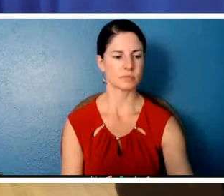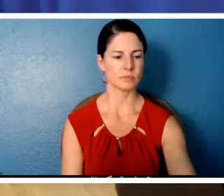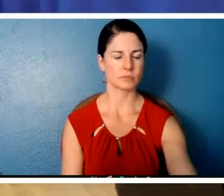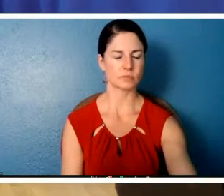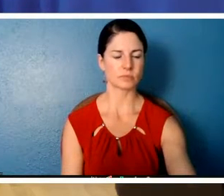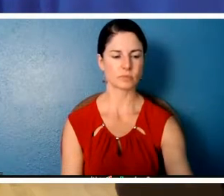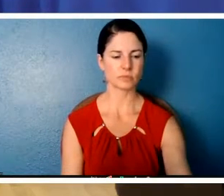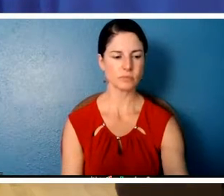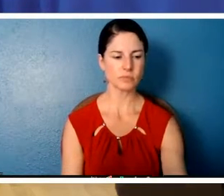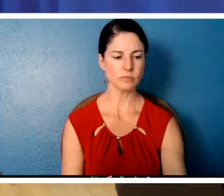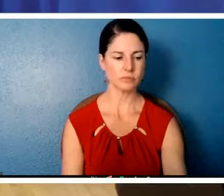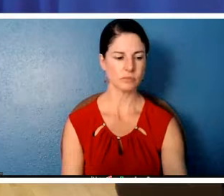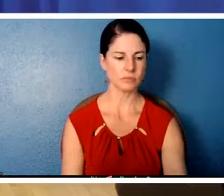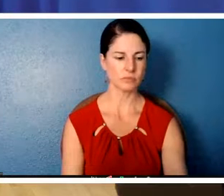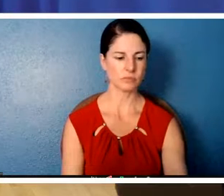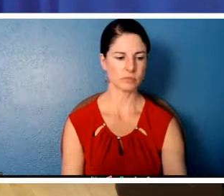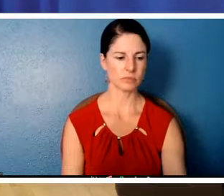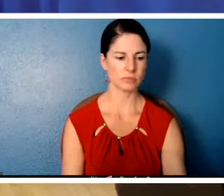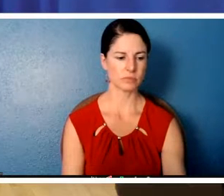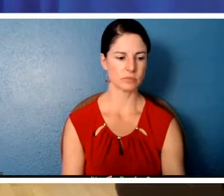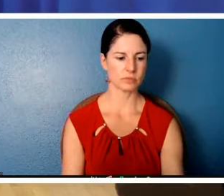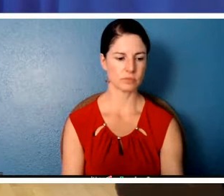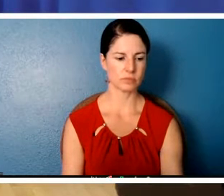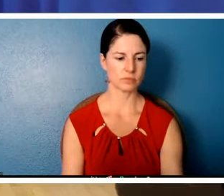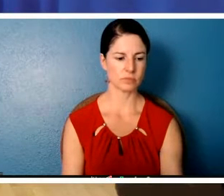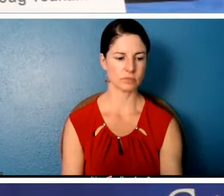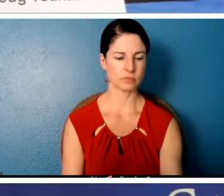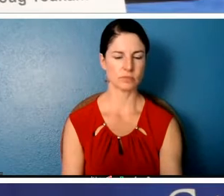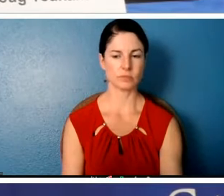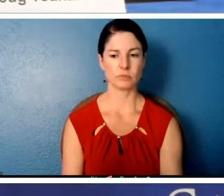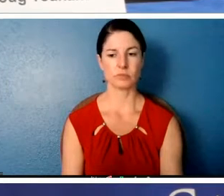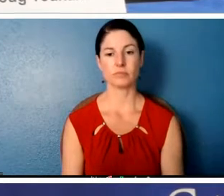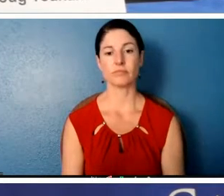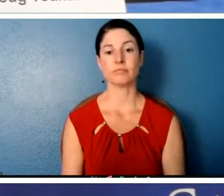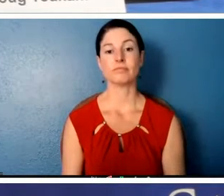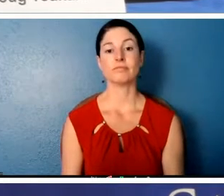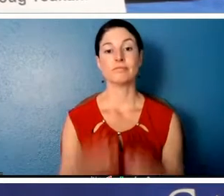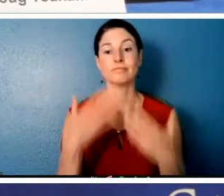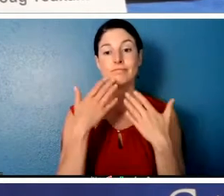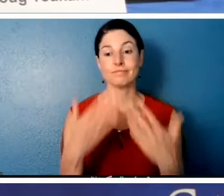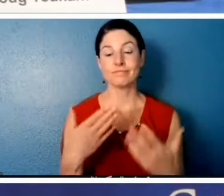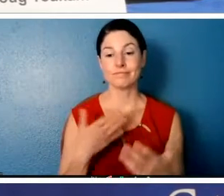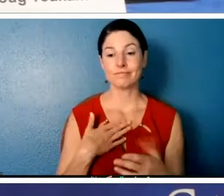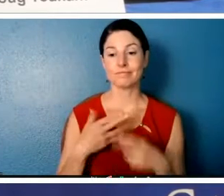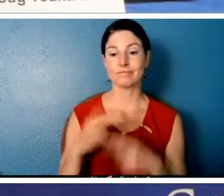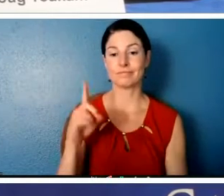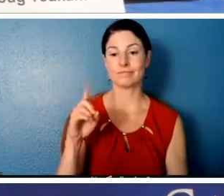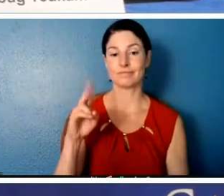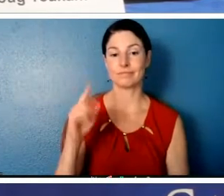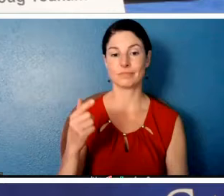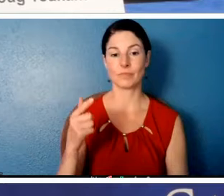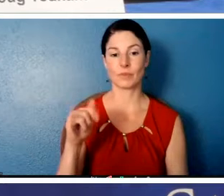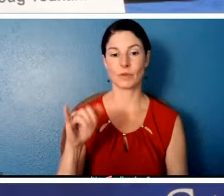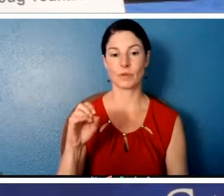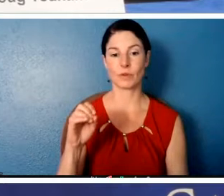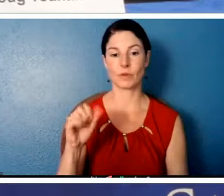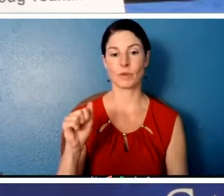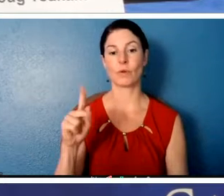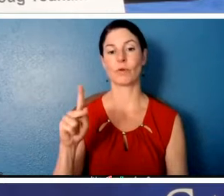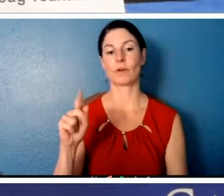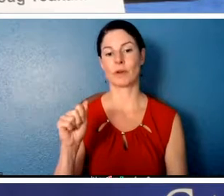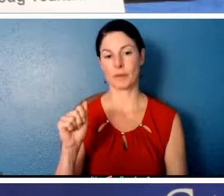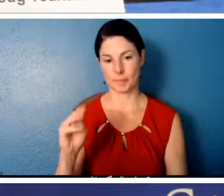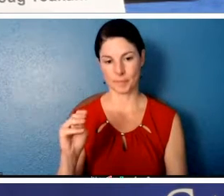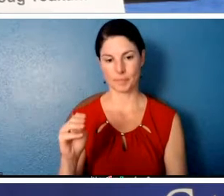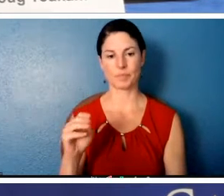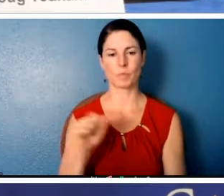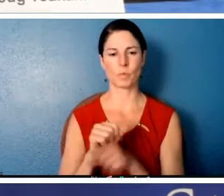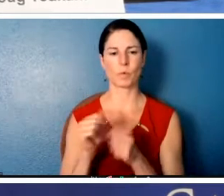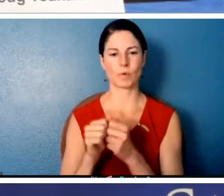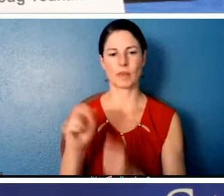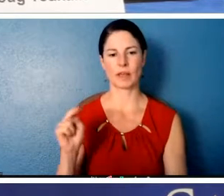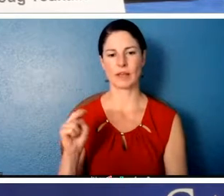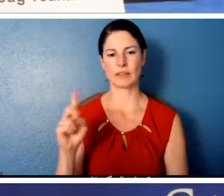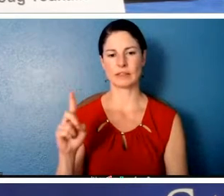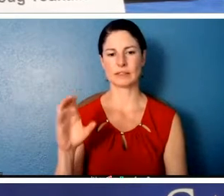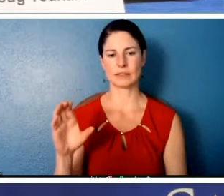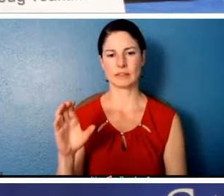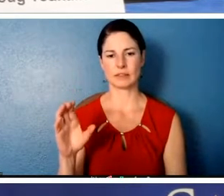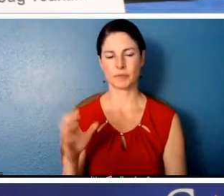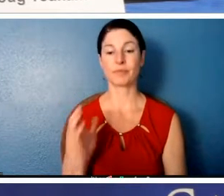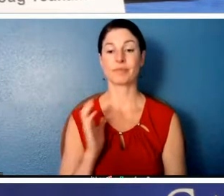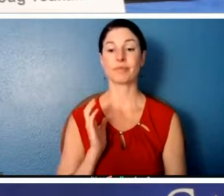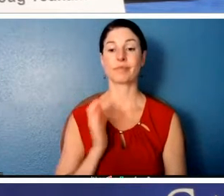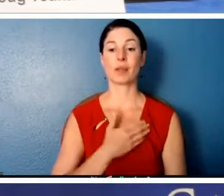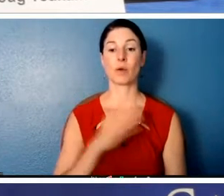Thank you Courtney, my name is Doug yoakam i'm with the national demographics corporation our company assists local government with redistricting all over the state.